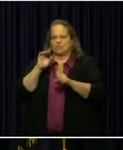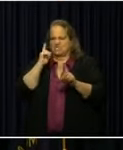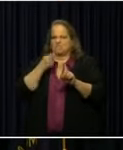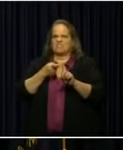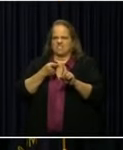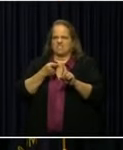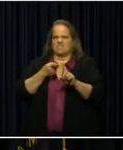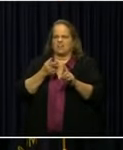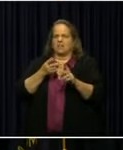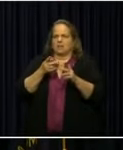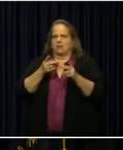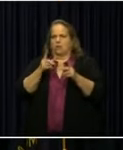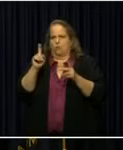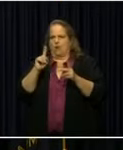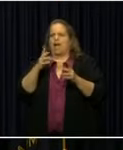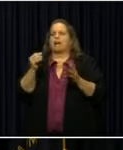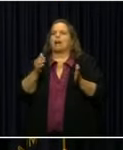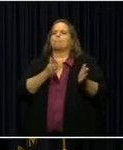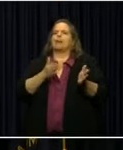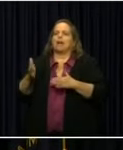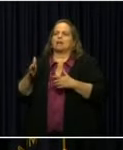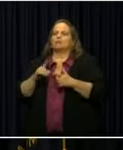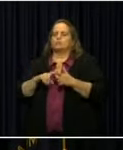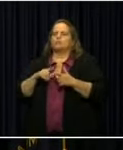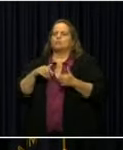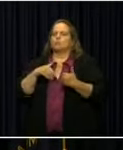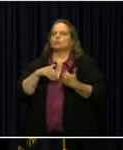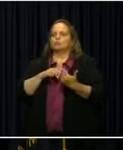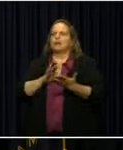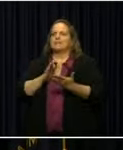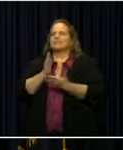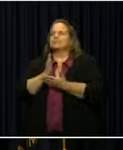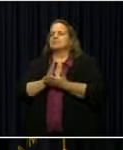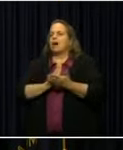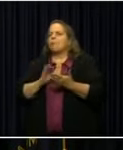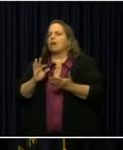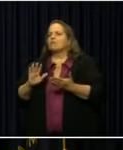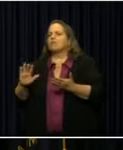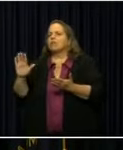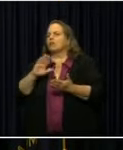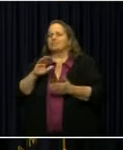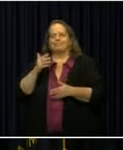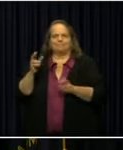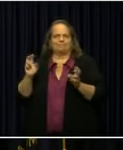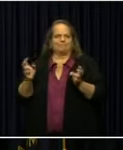SOMETHING LIKE THE CORONAVIRUS, BUT JUST LOOK AT HOW YOU HAVE